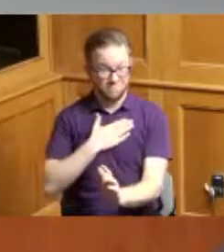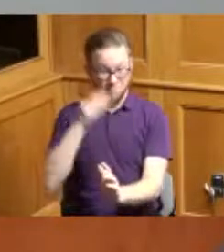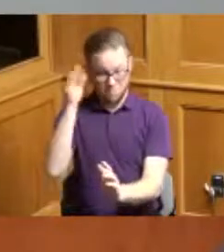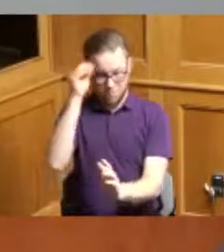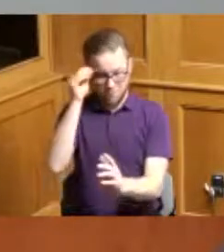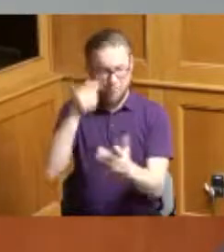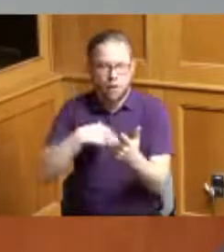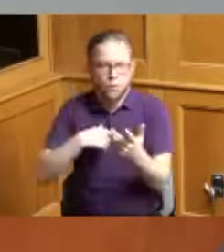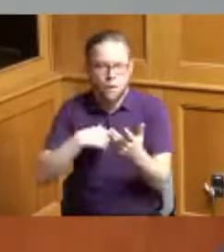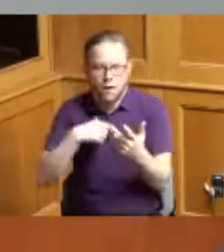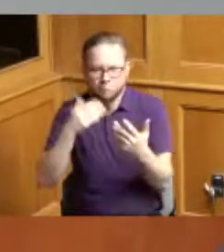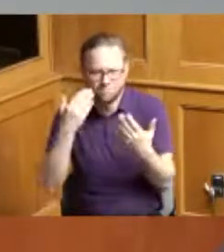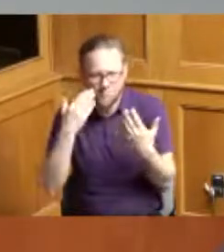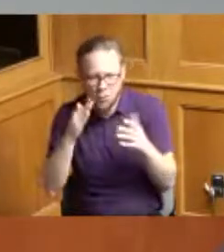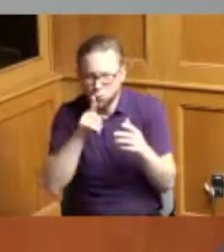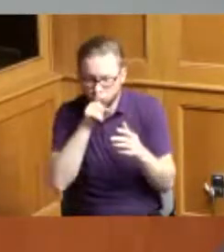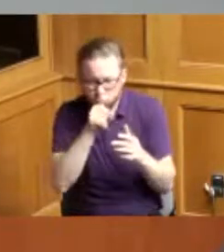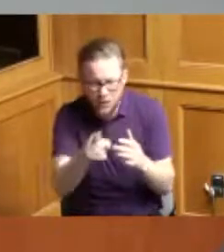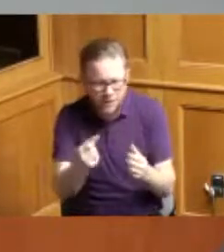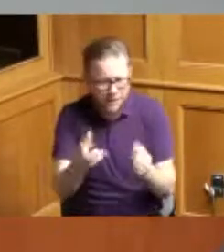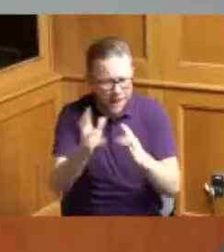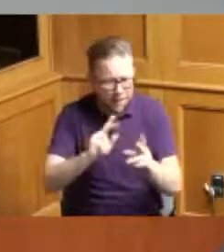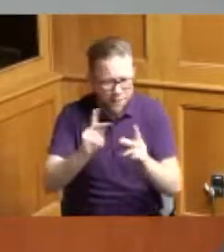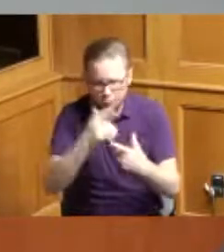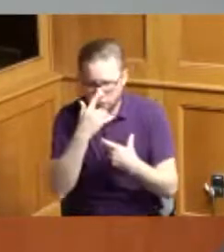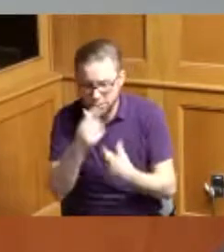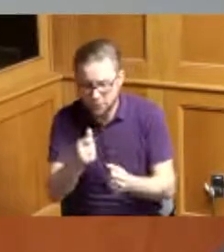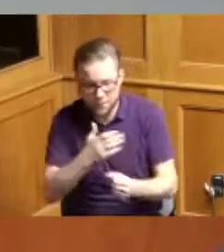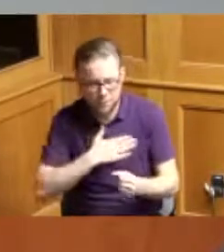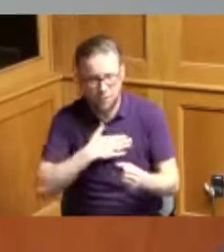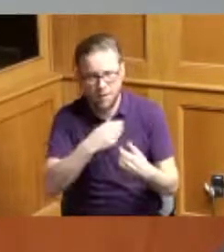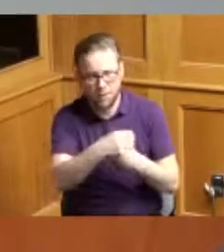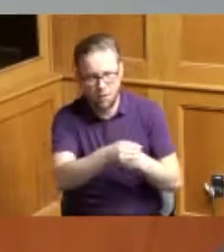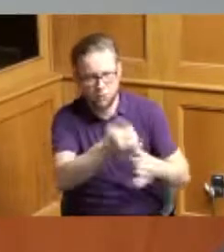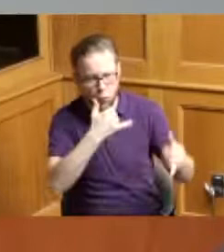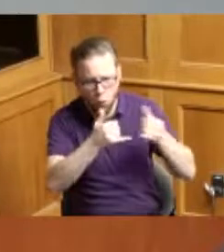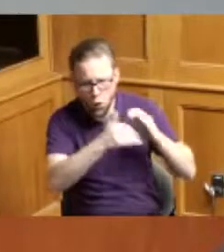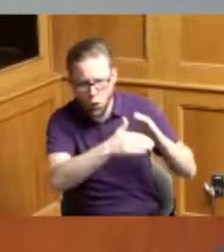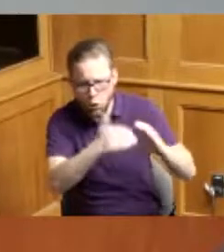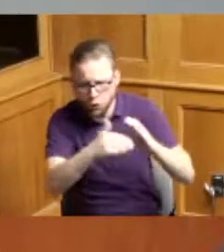interest given what my office has heard and given what I've heard moving around the community so I